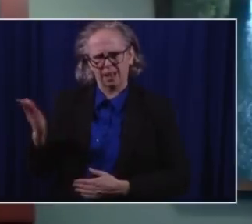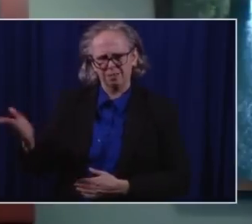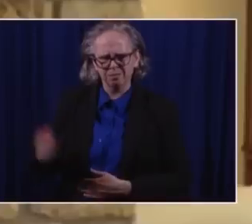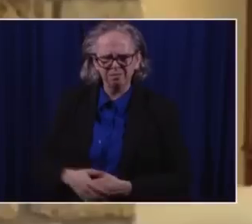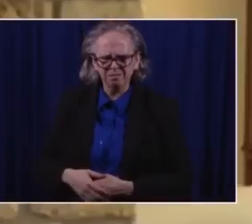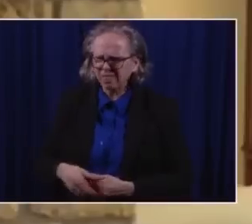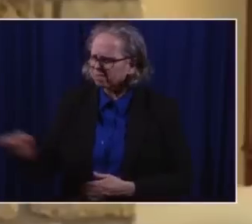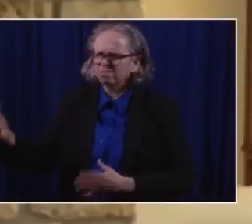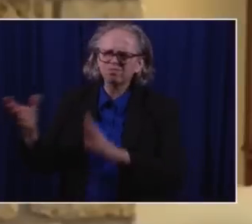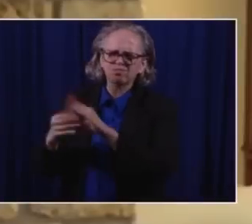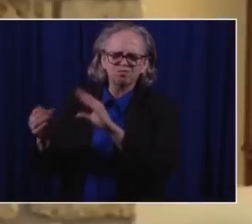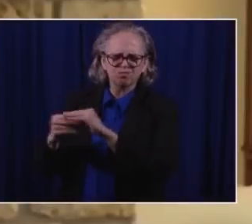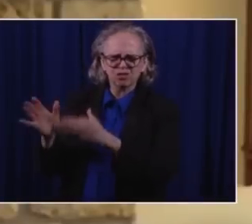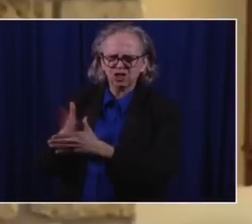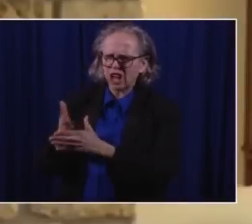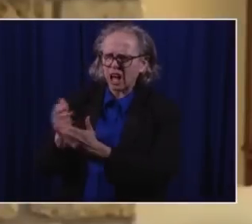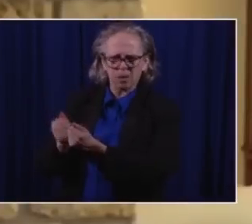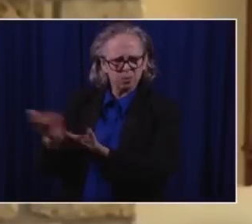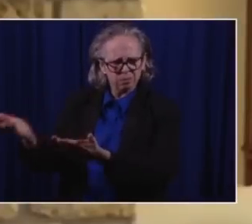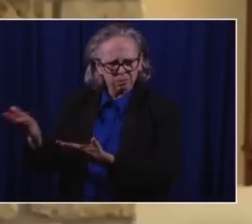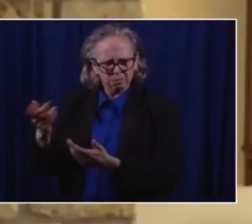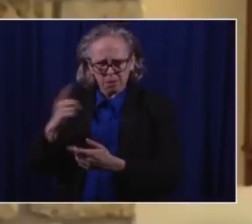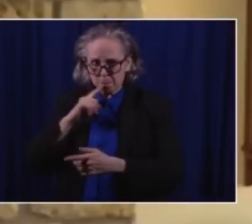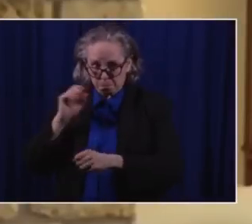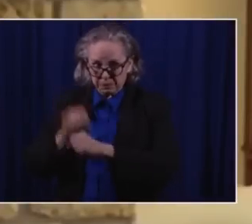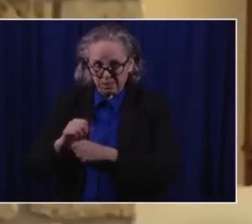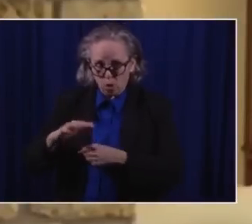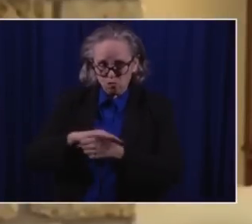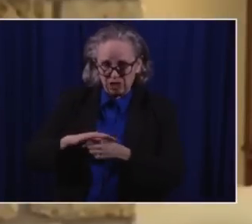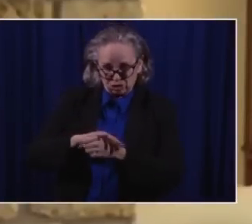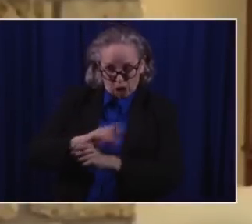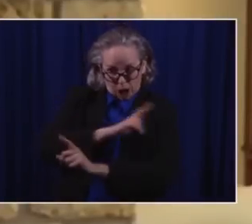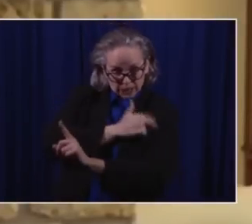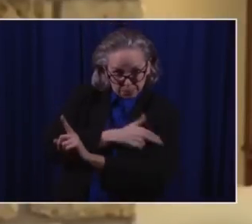asking. What worked for you today, I'm here at Saint Rita's Medical Center Lima. Tell us what's going on in